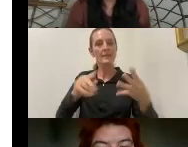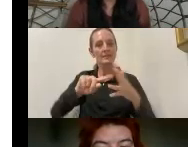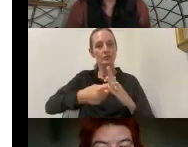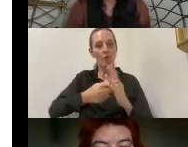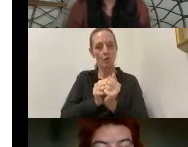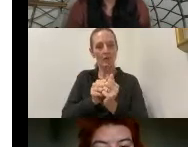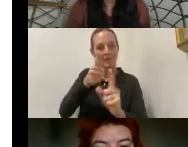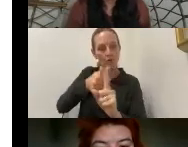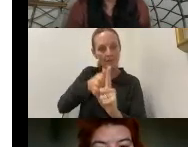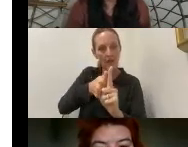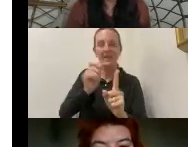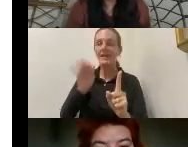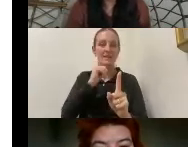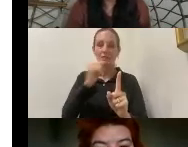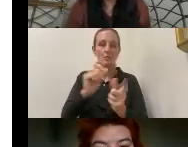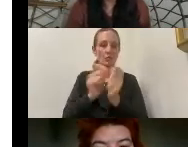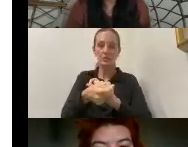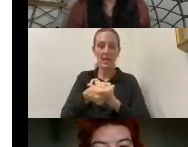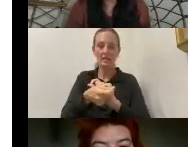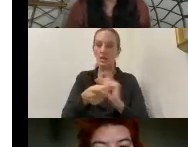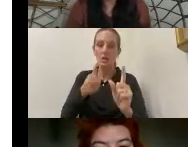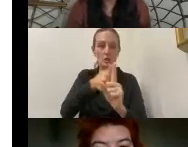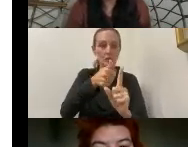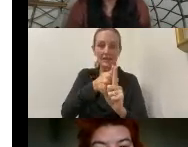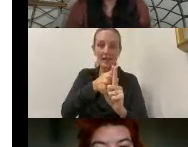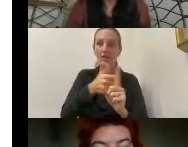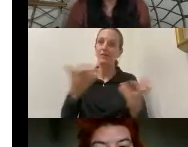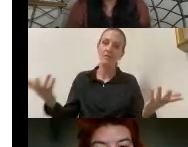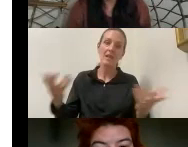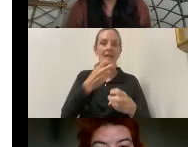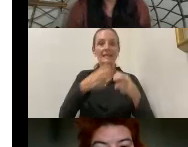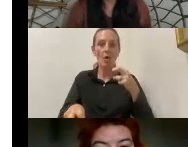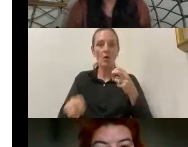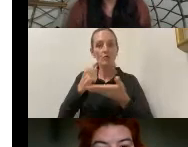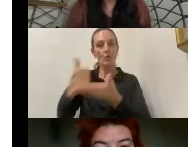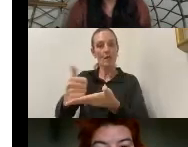if you don't begin with yourself it becomes very difficult to help others.